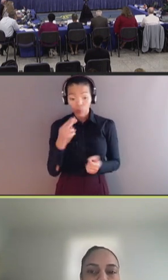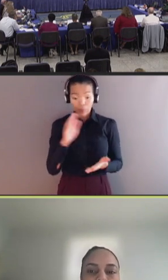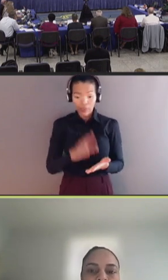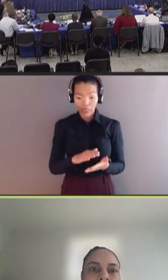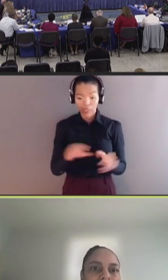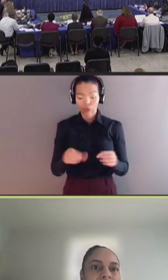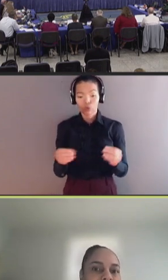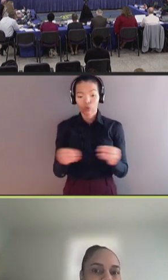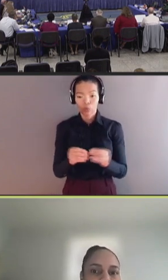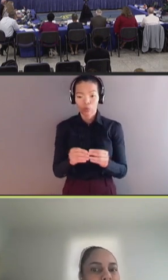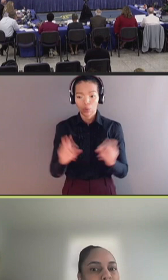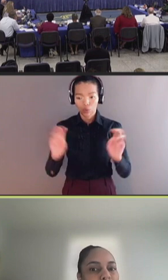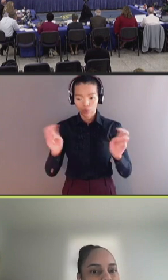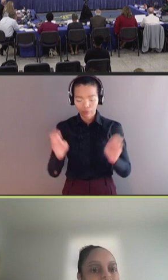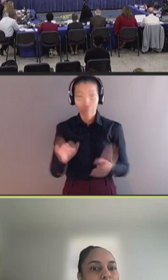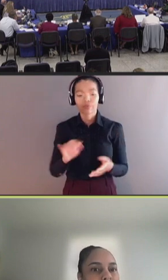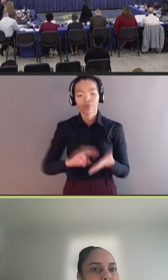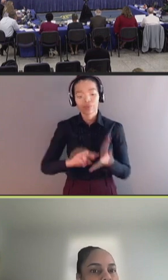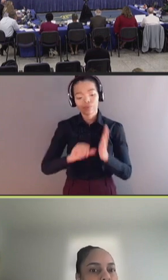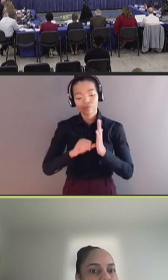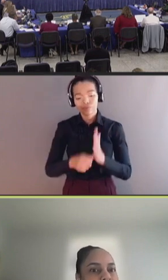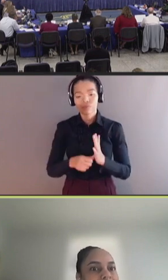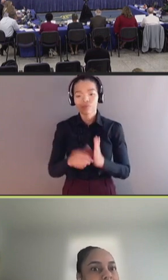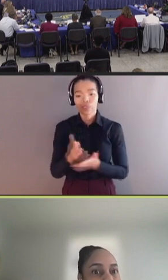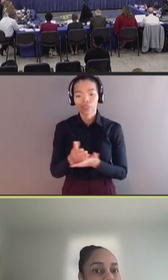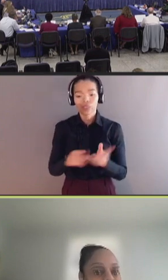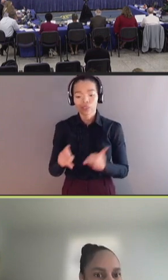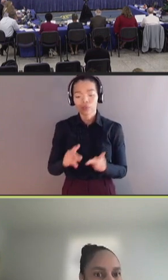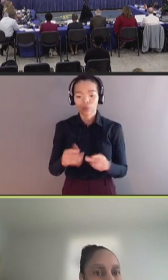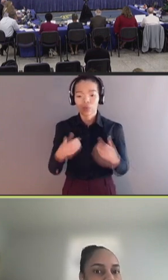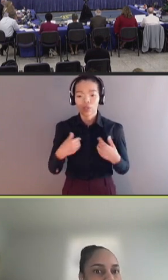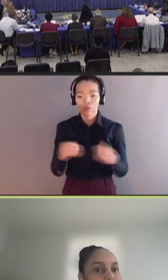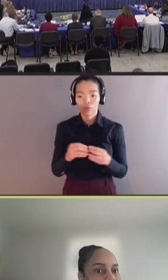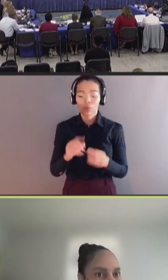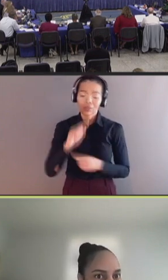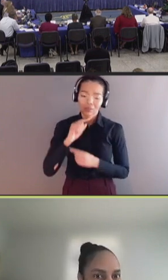emphasizes that some people live with a greater risk of severe illness or death